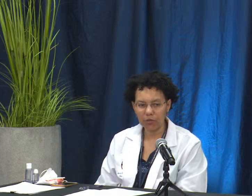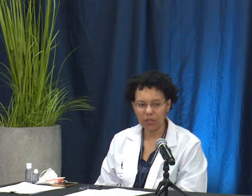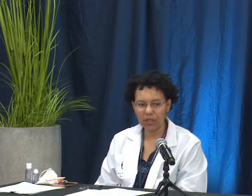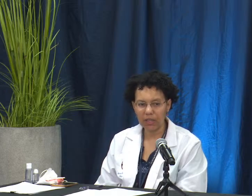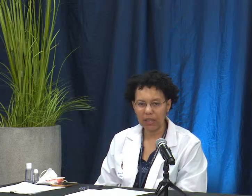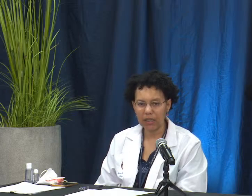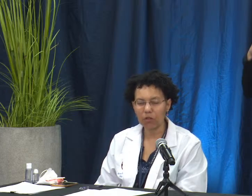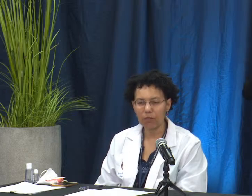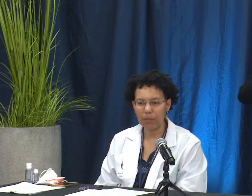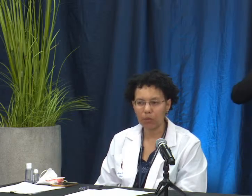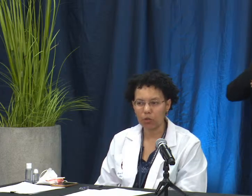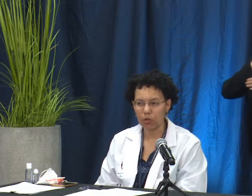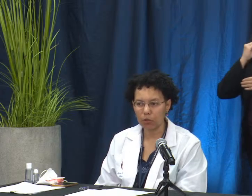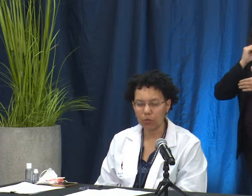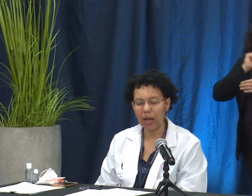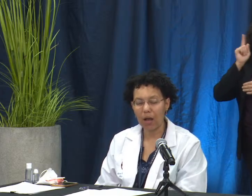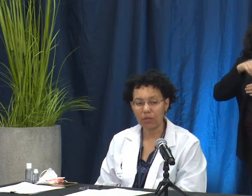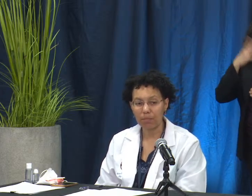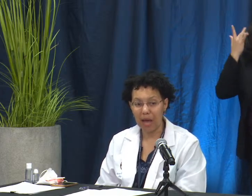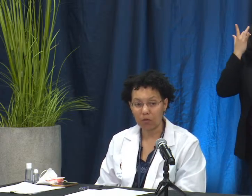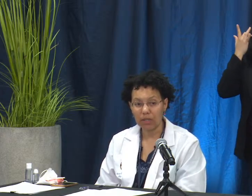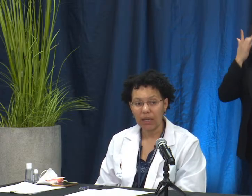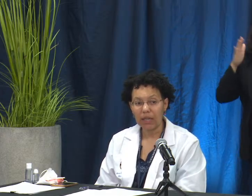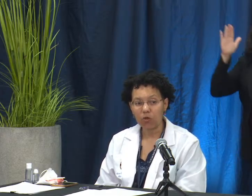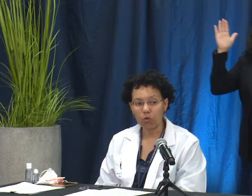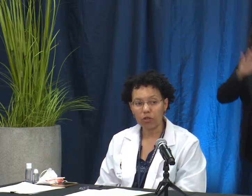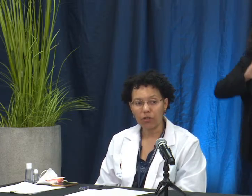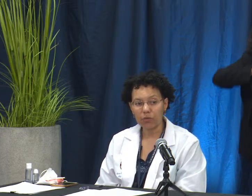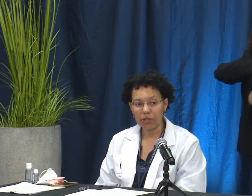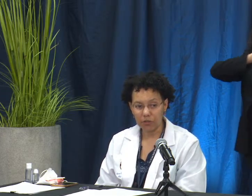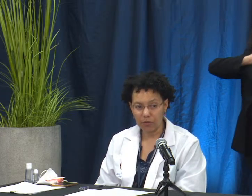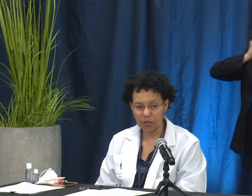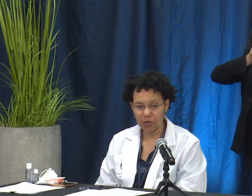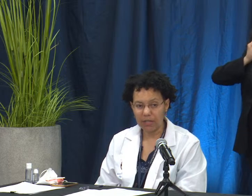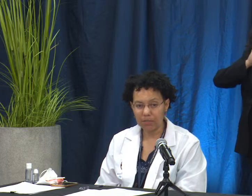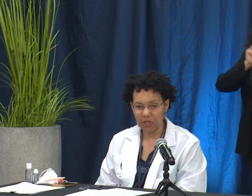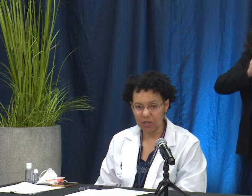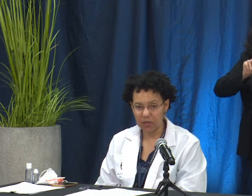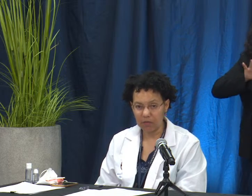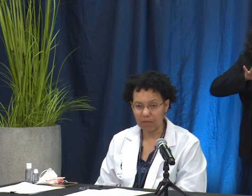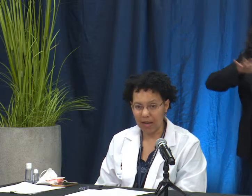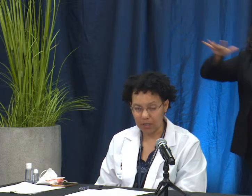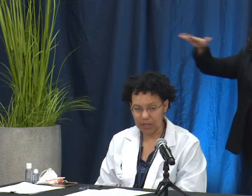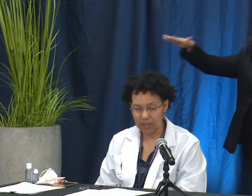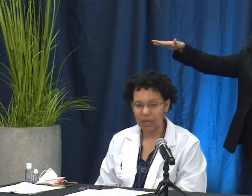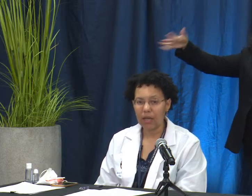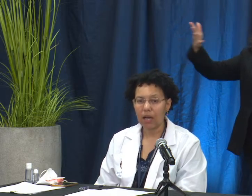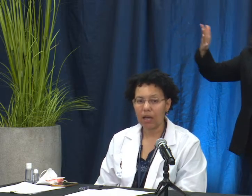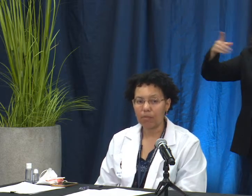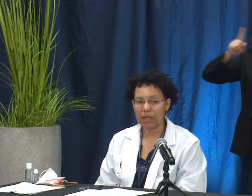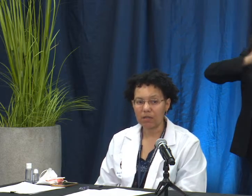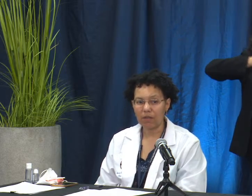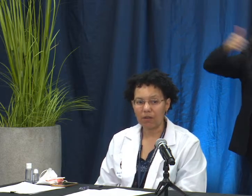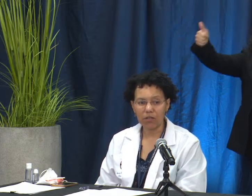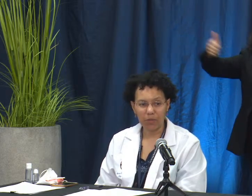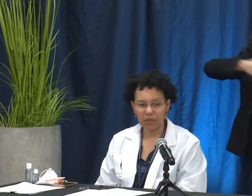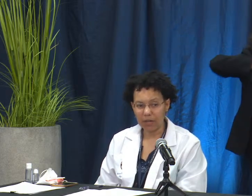the number of people who were out and about in order to reduce transmission of the virus because the virus spreads very